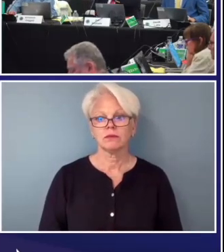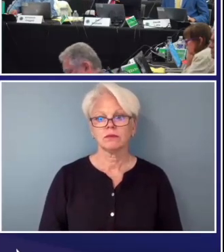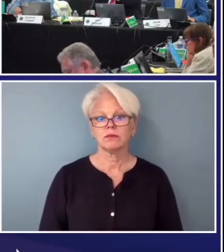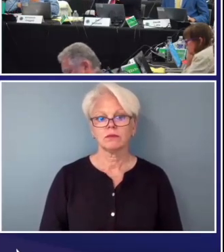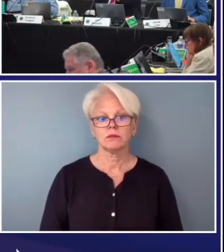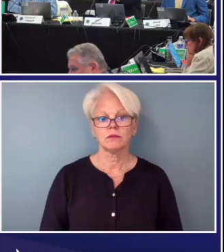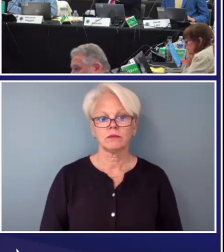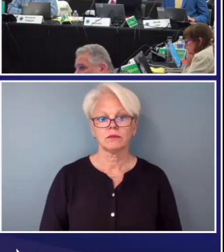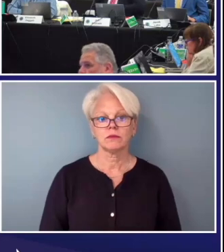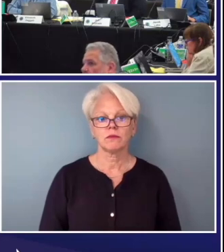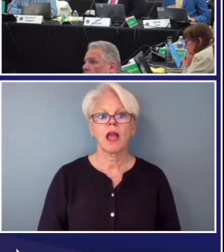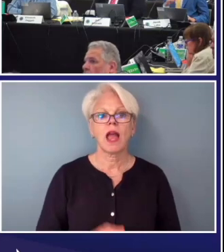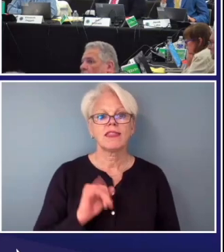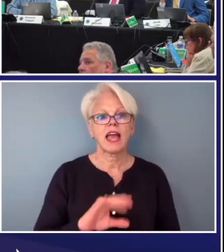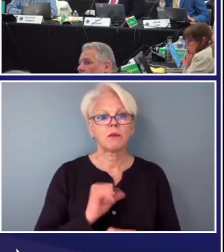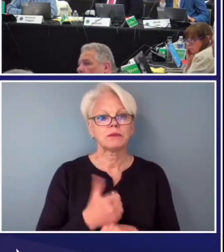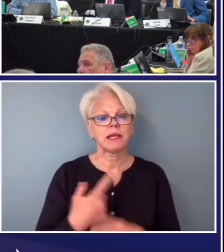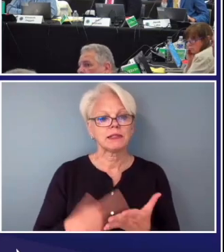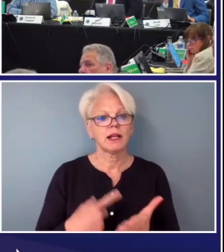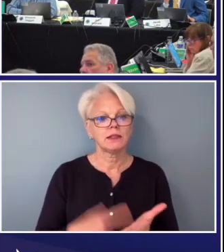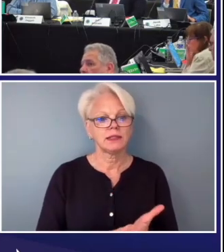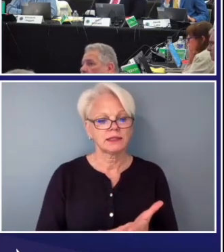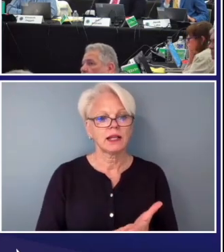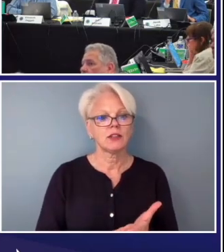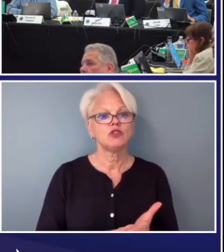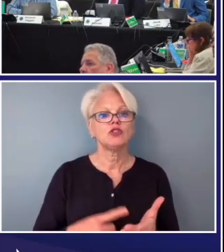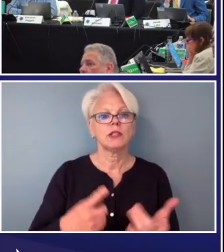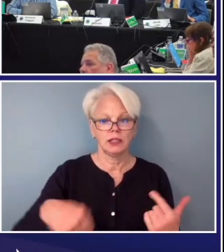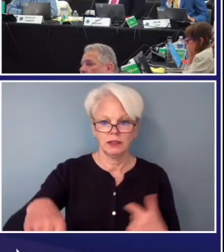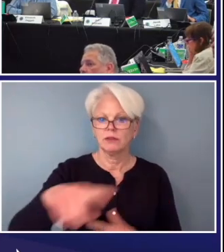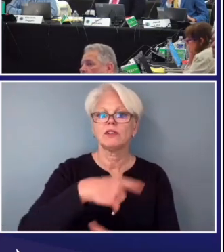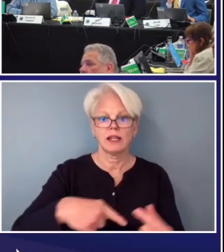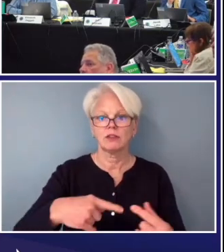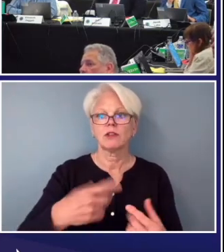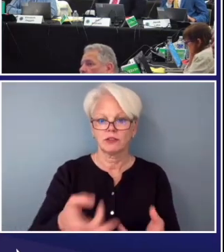Yeah, this was based off of discussion at the table. Um, I actually, uh,